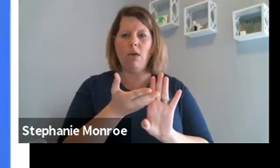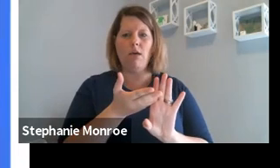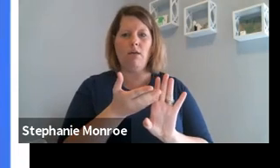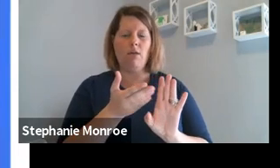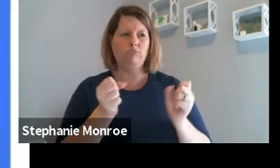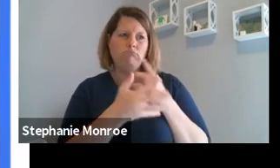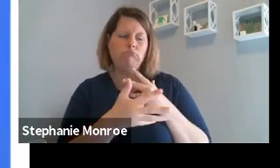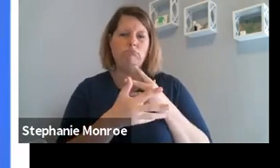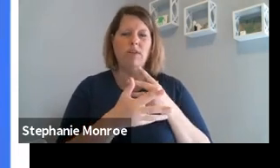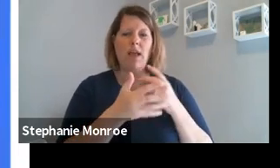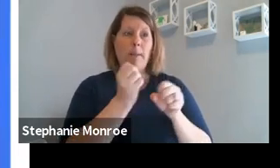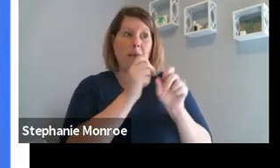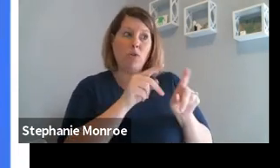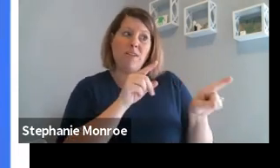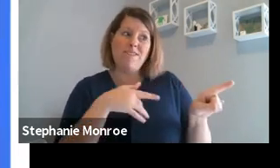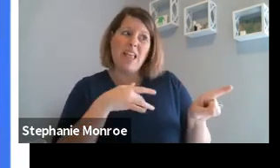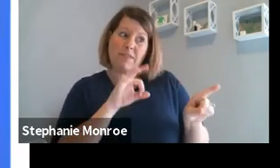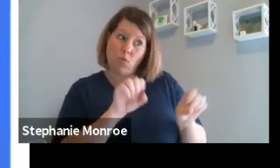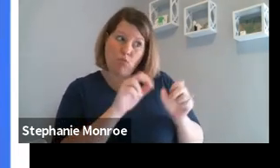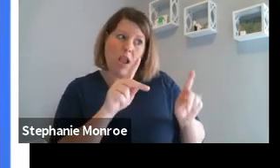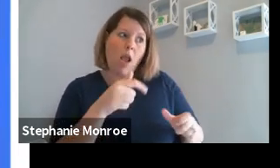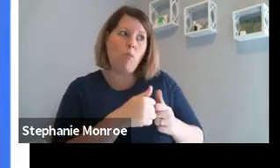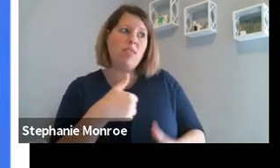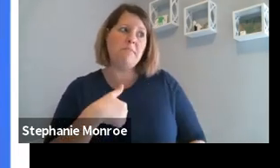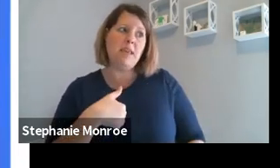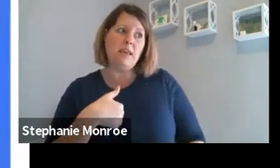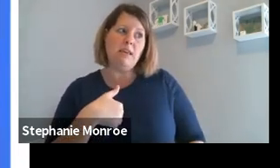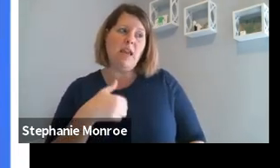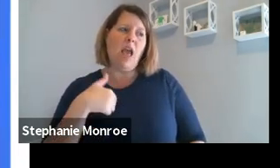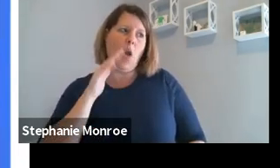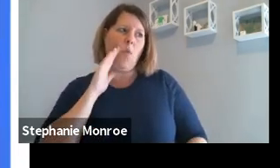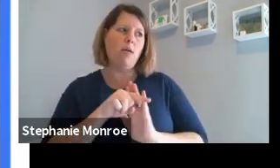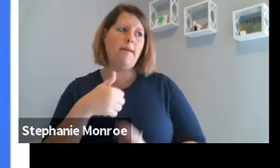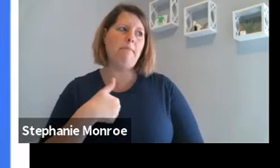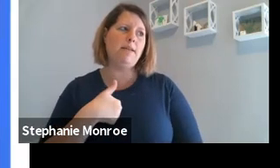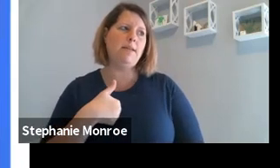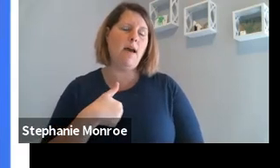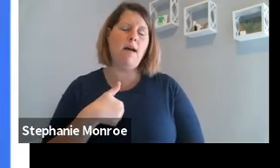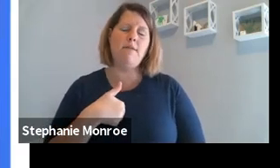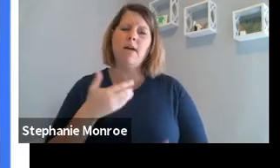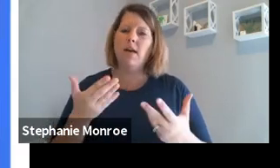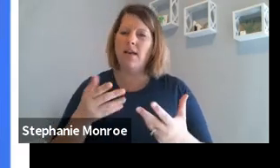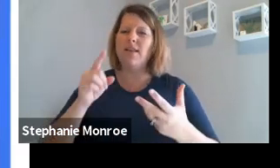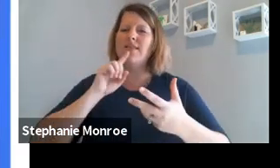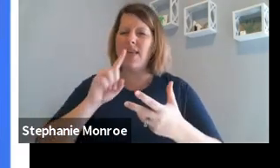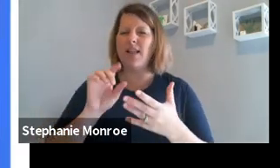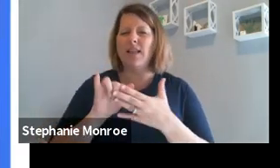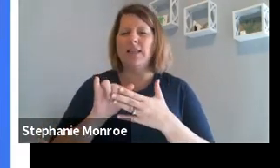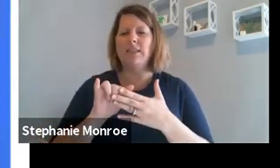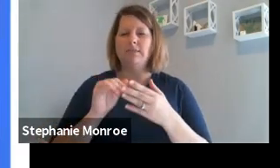that if they break up these individual is going to commit suicide, which is at the end of the day, an act of manipulation, an act of coercion,